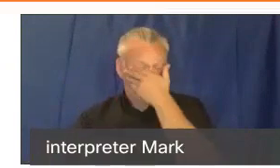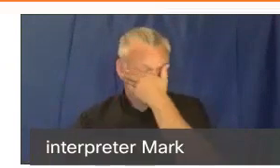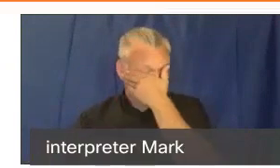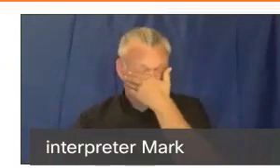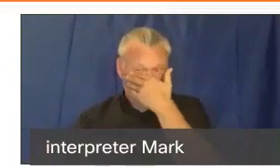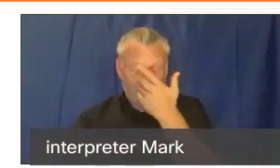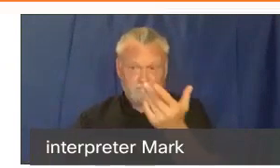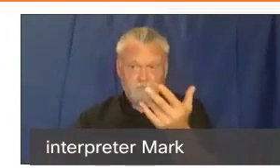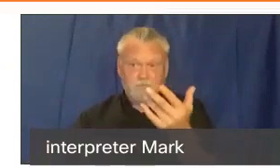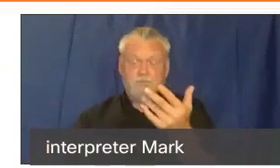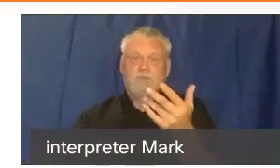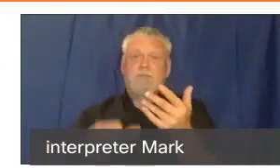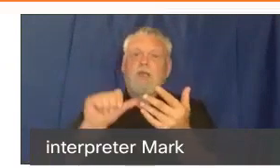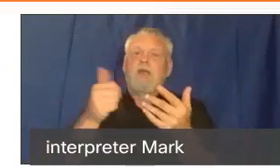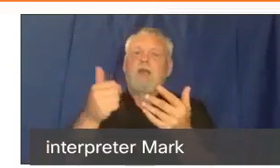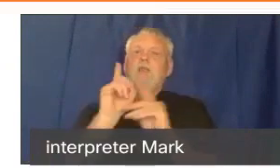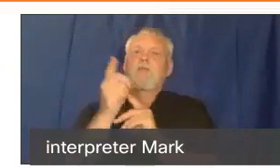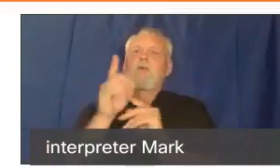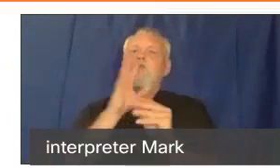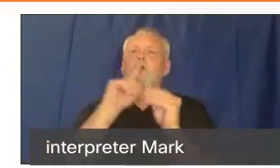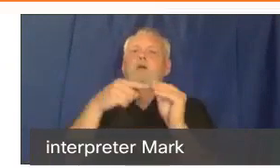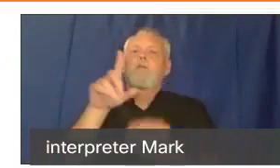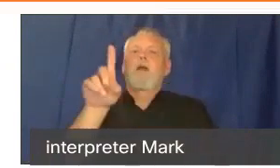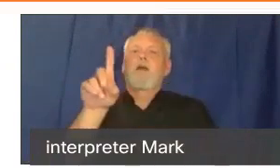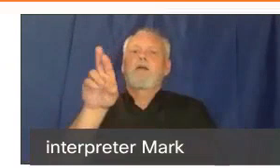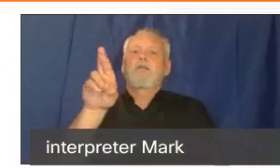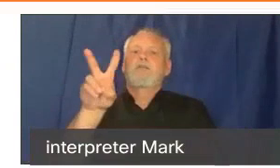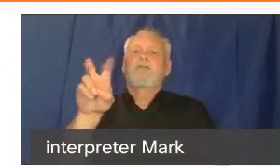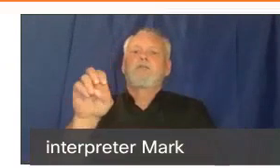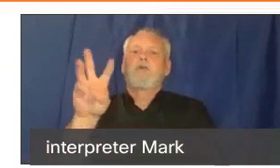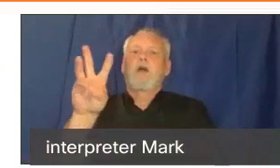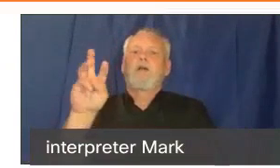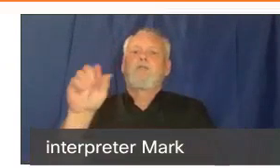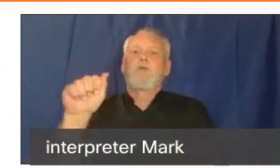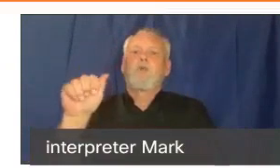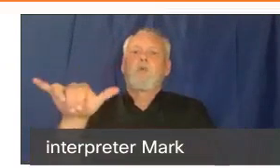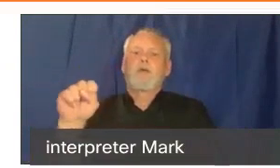Another moment talking about driveways. Um, I, I think, uh, a previous comments are.